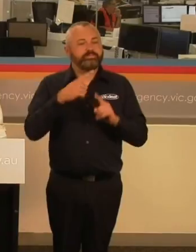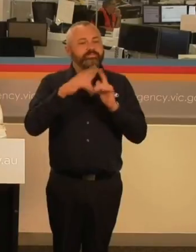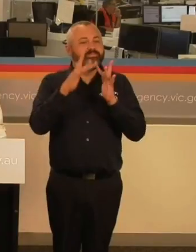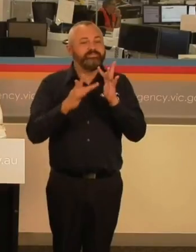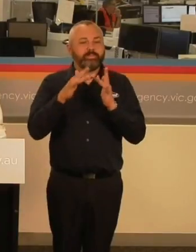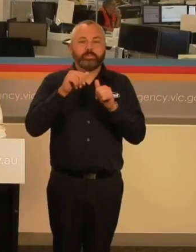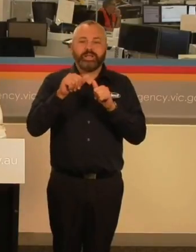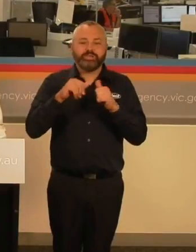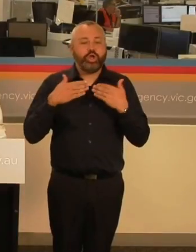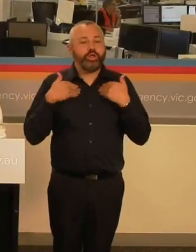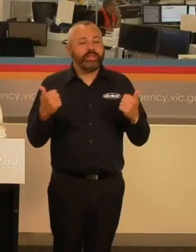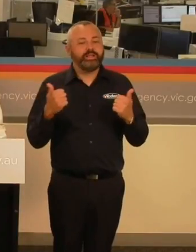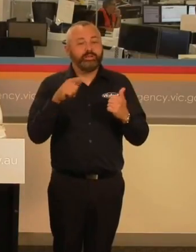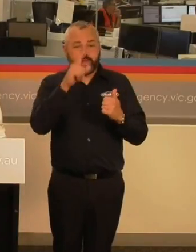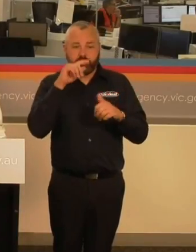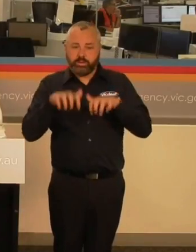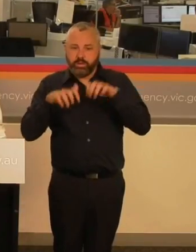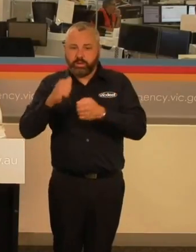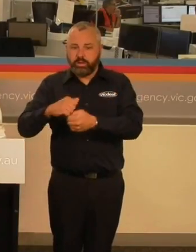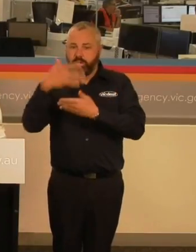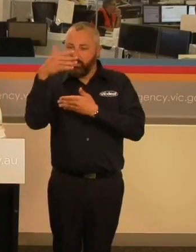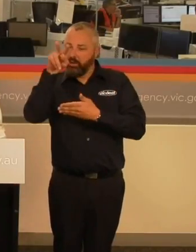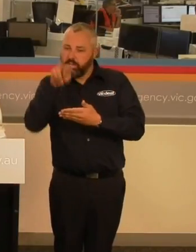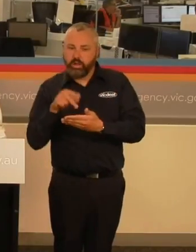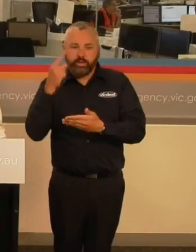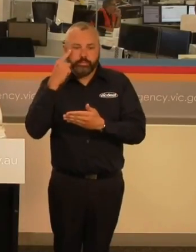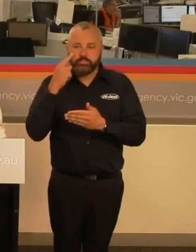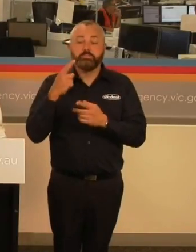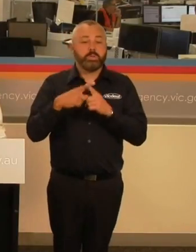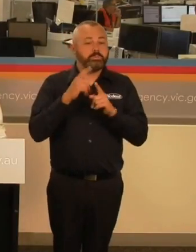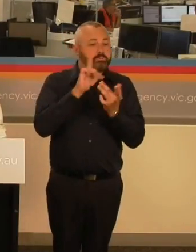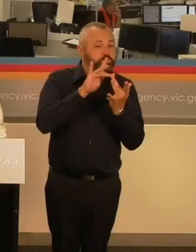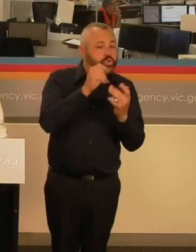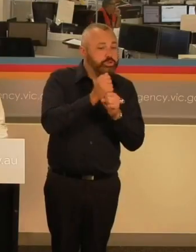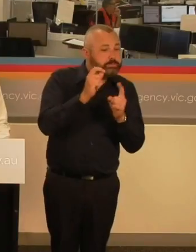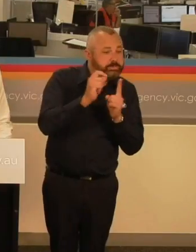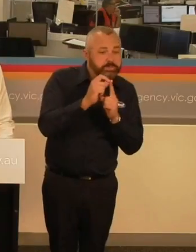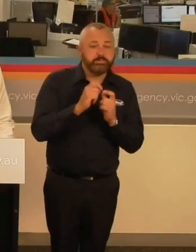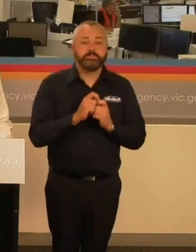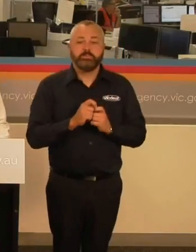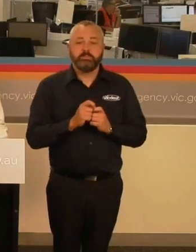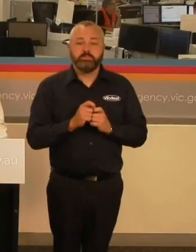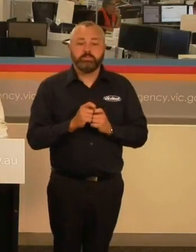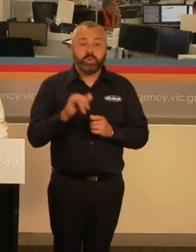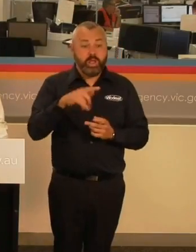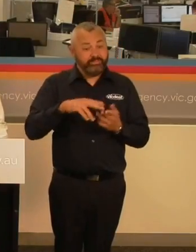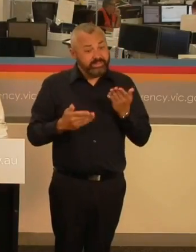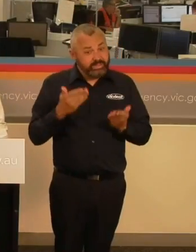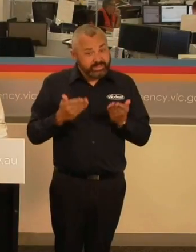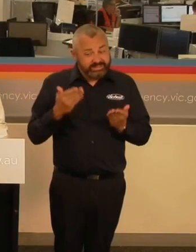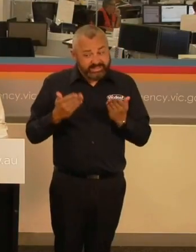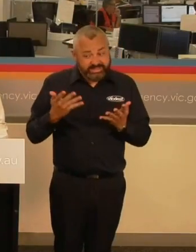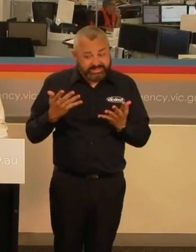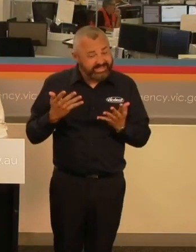serious concern dial triple-zero without delay so that's the effects of heat then